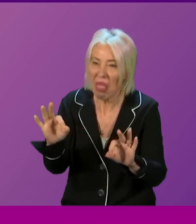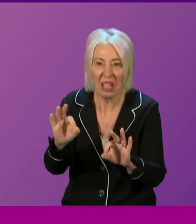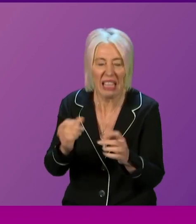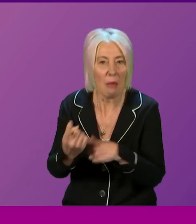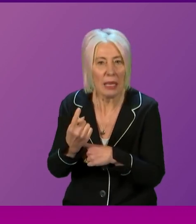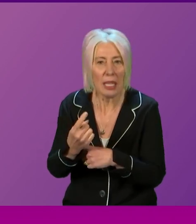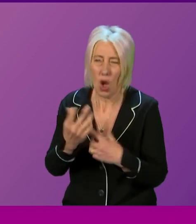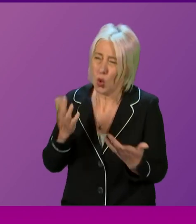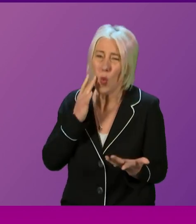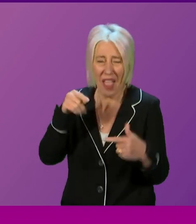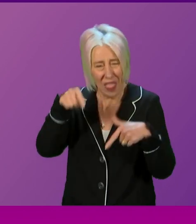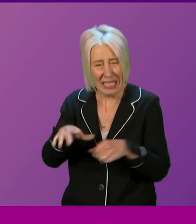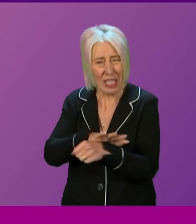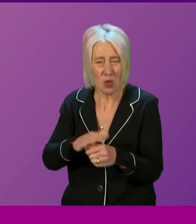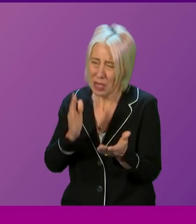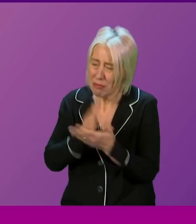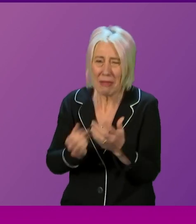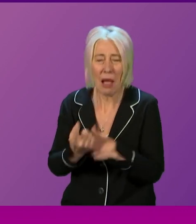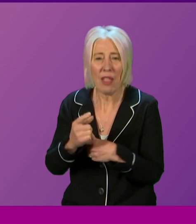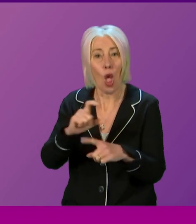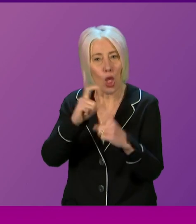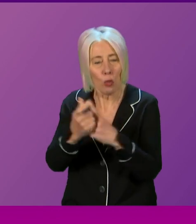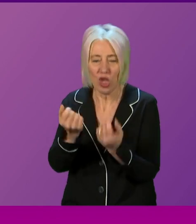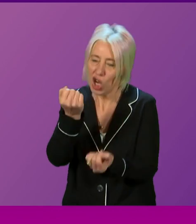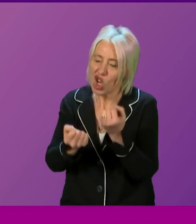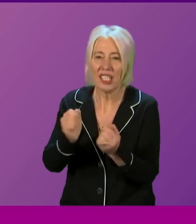When will that end, and when will the community justice system actually serve justice for